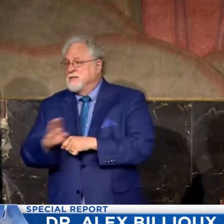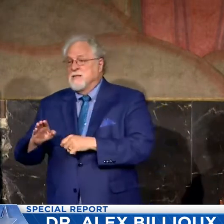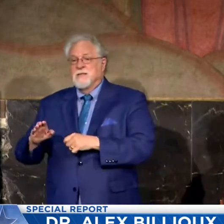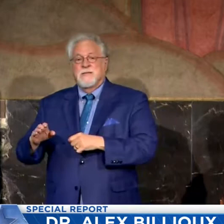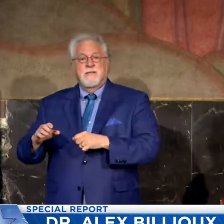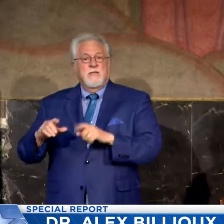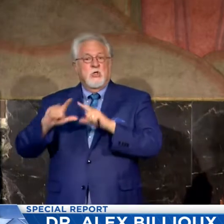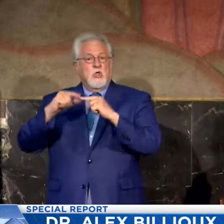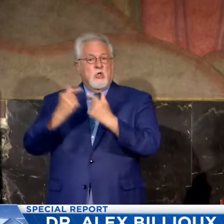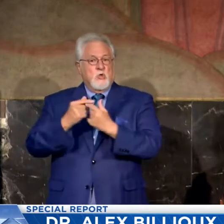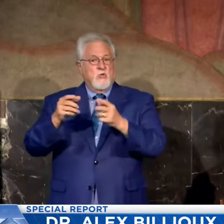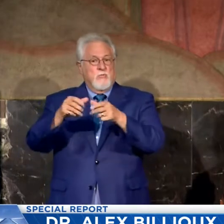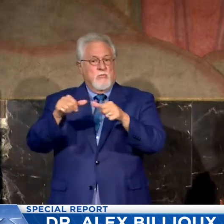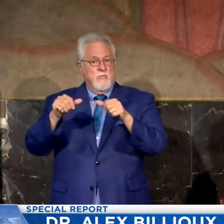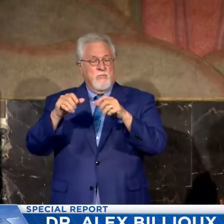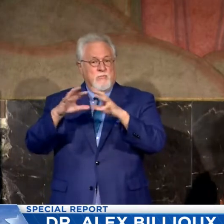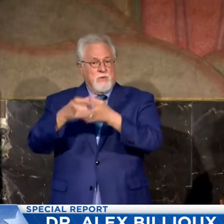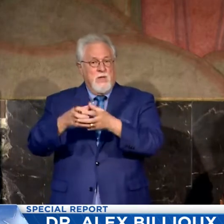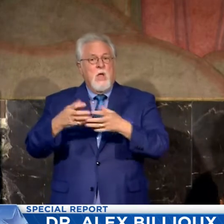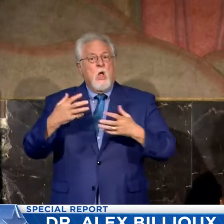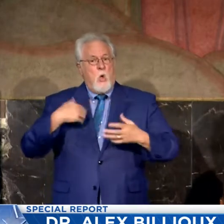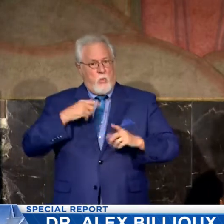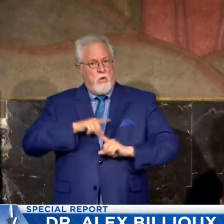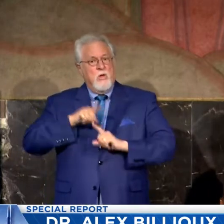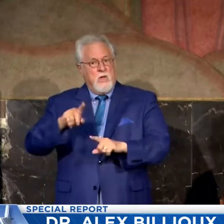JUST LIKE PEOPLE NEED TO KNOW THEIR PRIVACY IS SECURE WITH